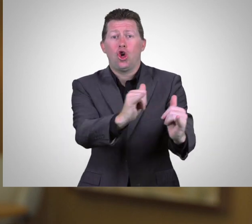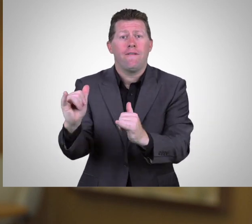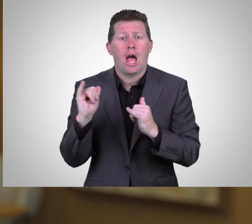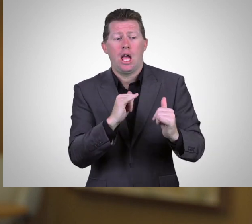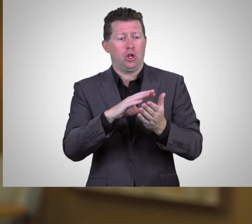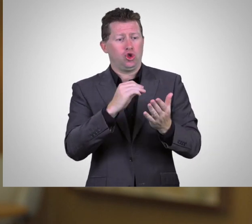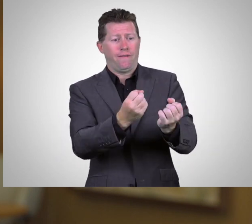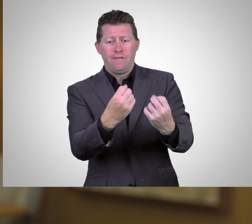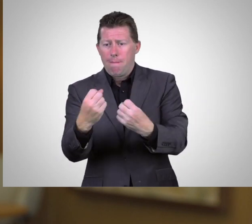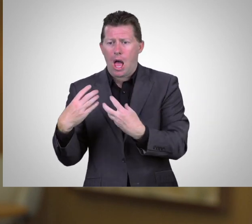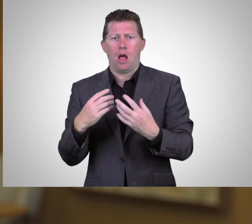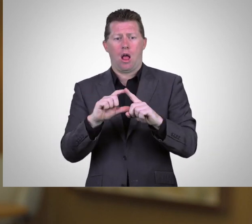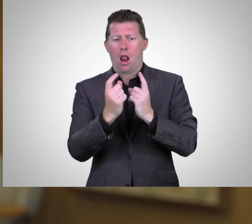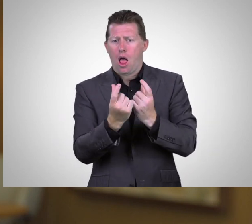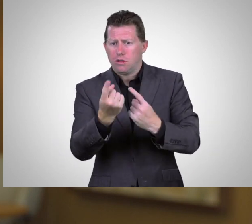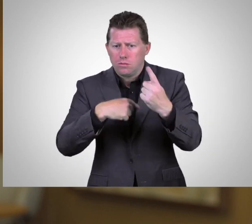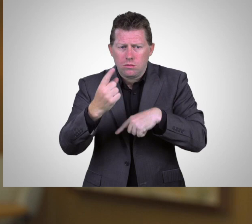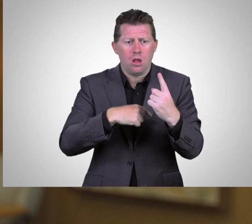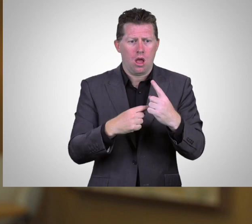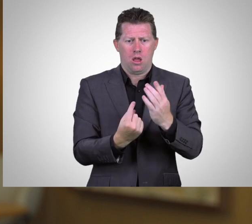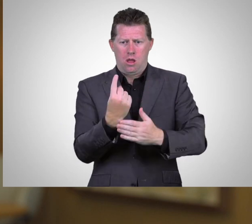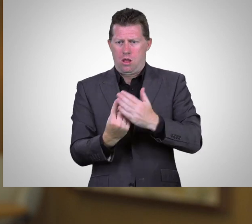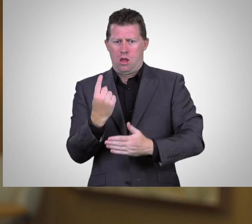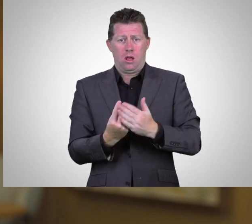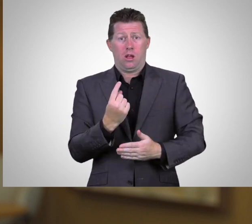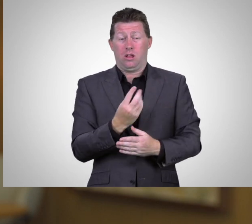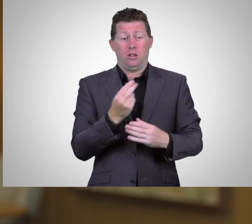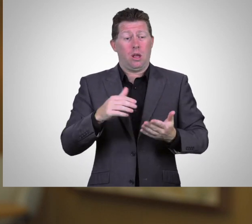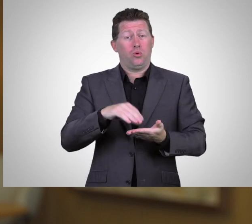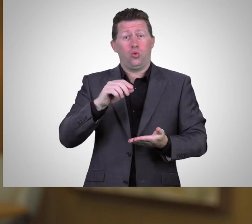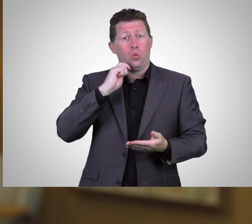that have come up in class that kind of thing, then some students are going to benefit from